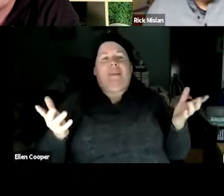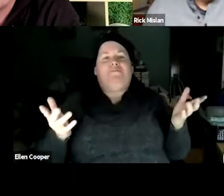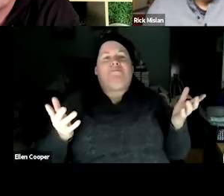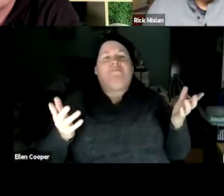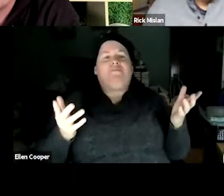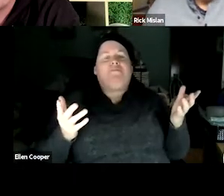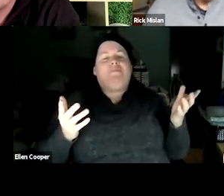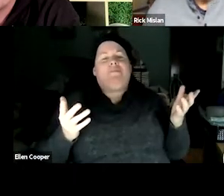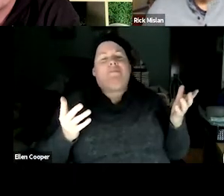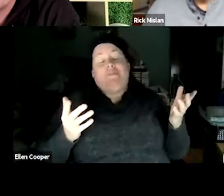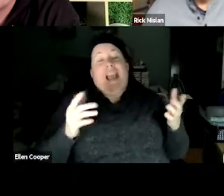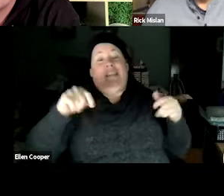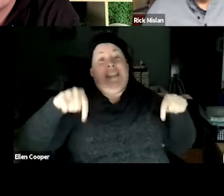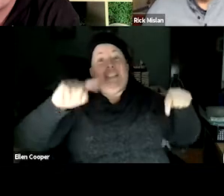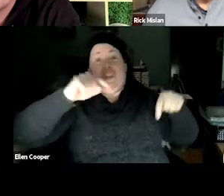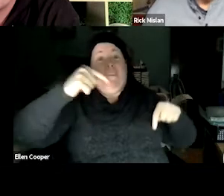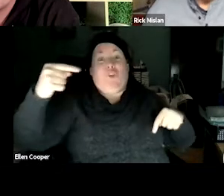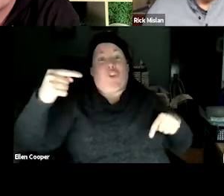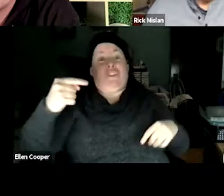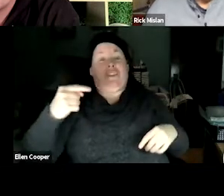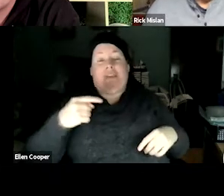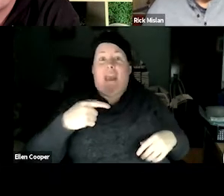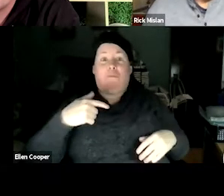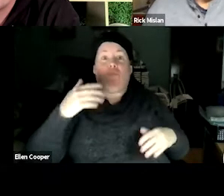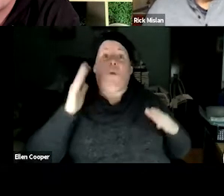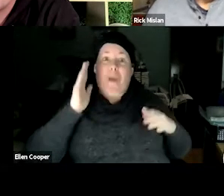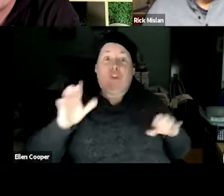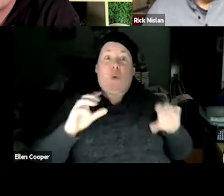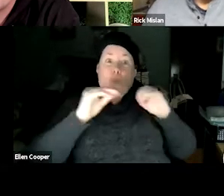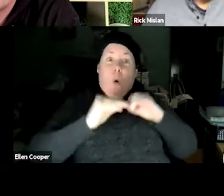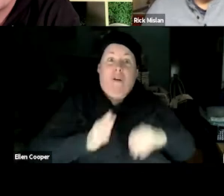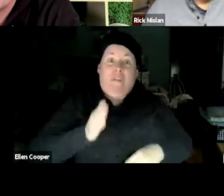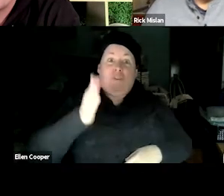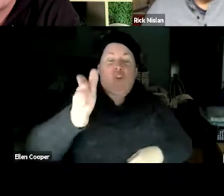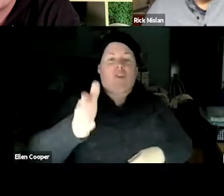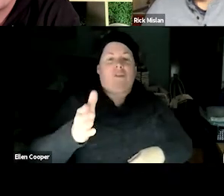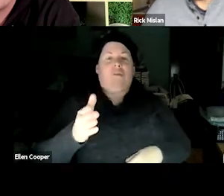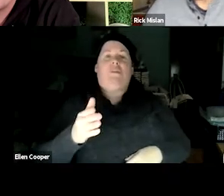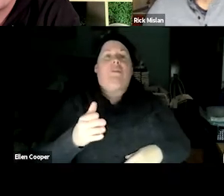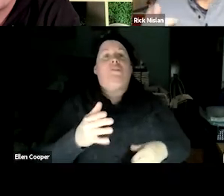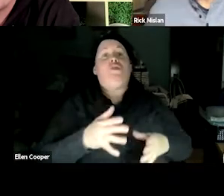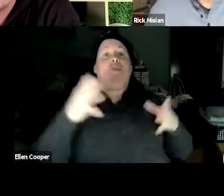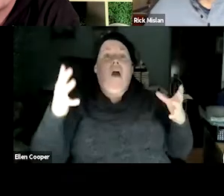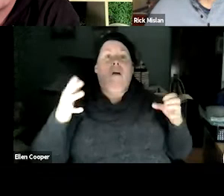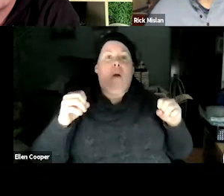you know, the first, like I said, and we'll do more of these as we go. Rick Mislan: A lot of opportunity with us. Somebody asked me a question I teach